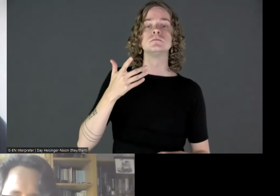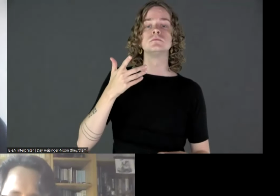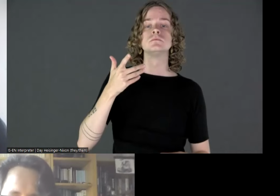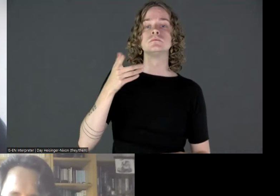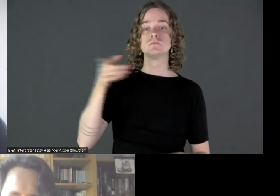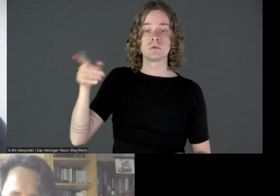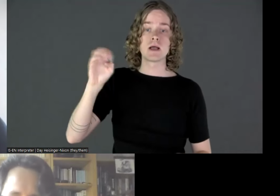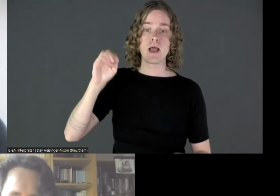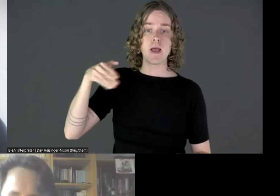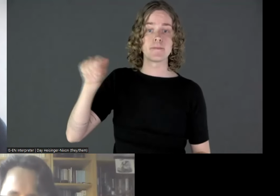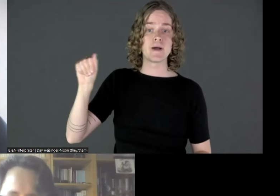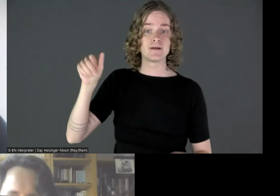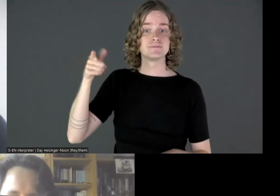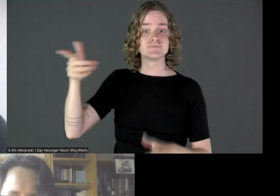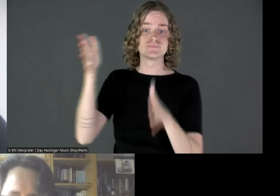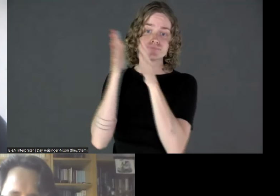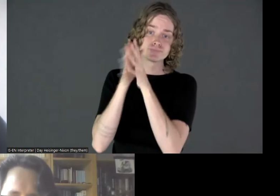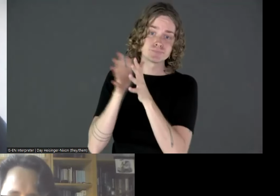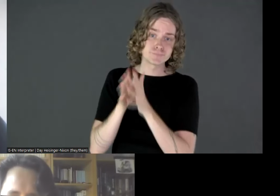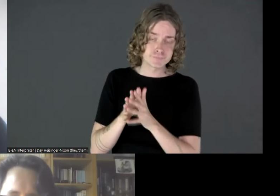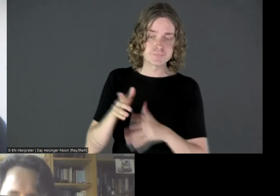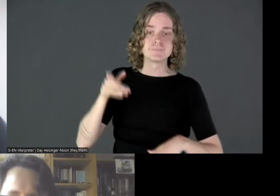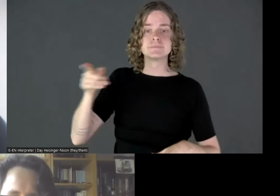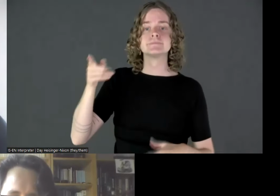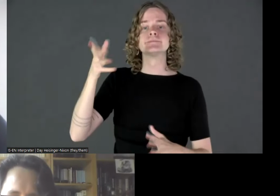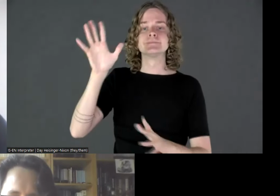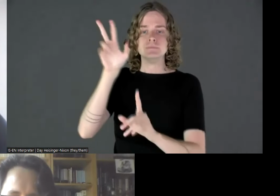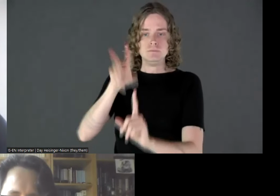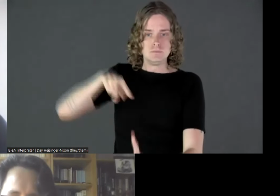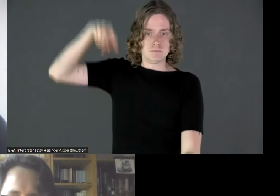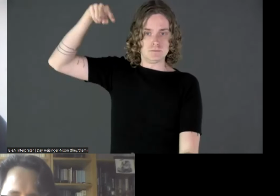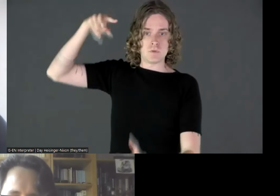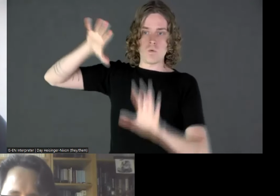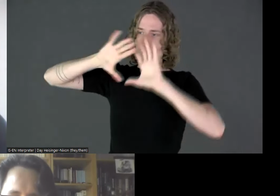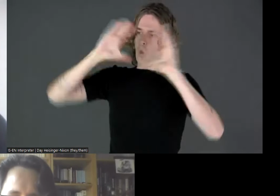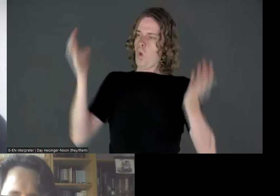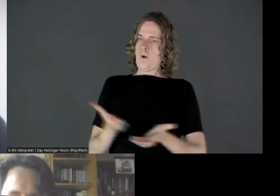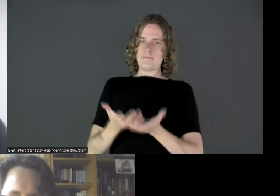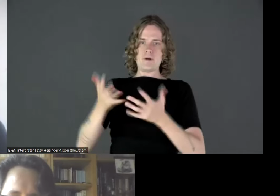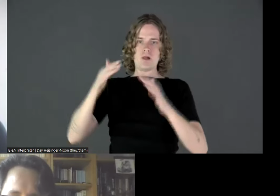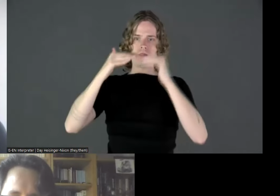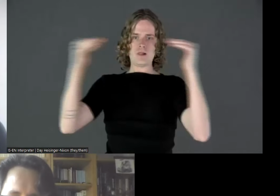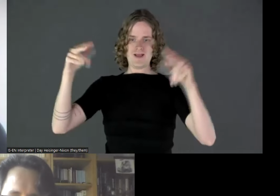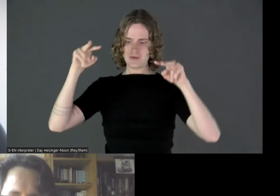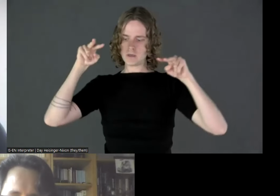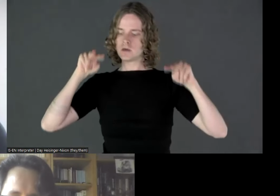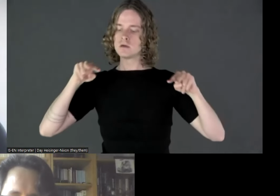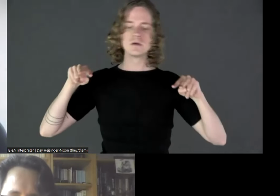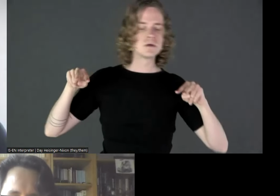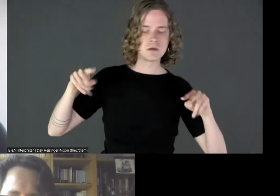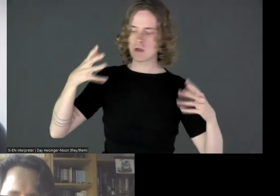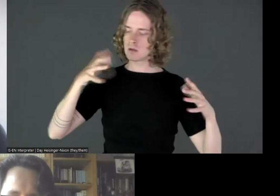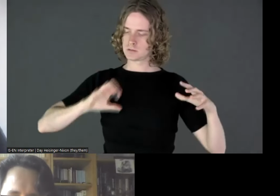global level in the cluster as well as the help desks. As an NGO we're also currently together